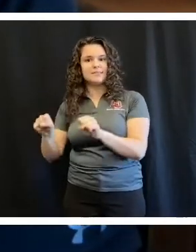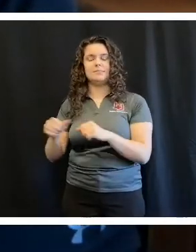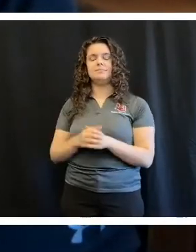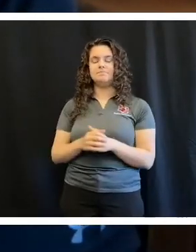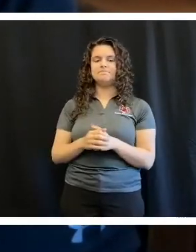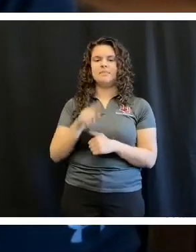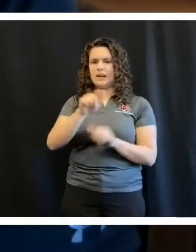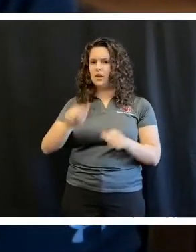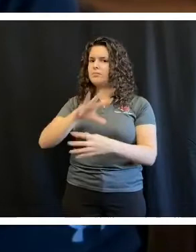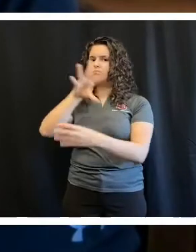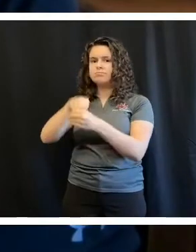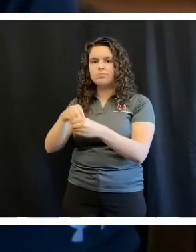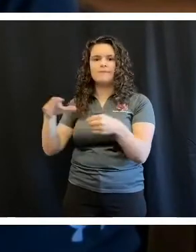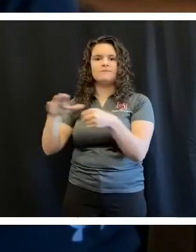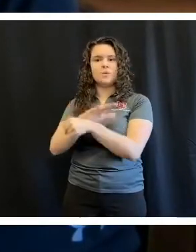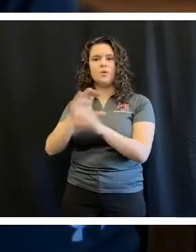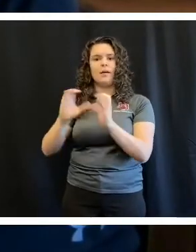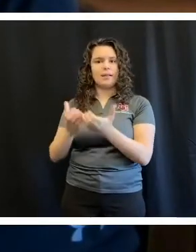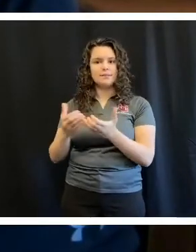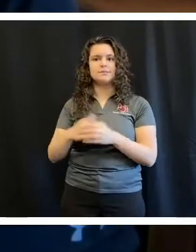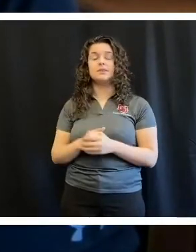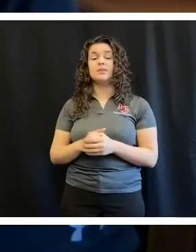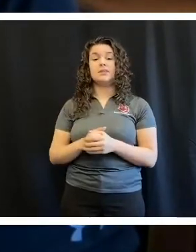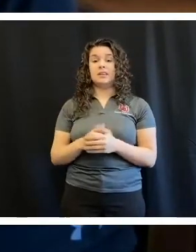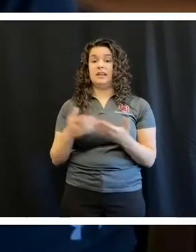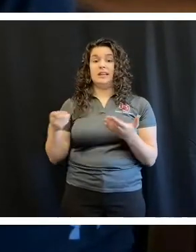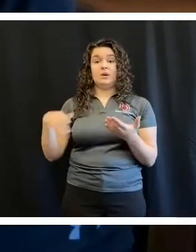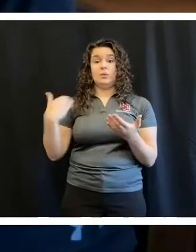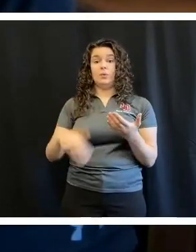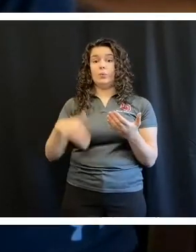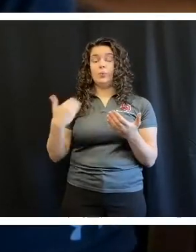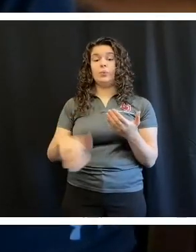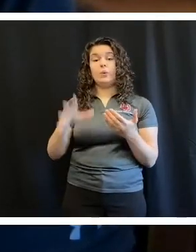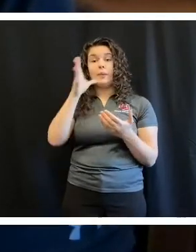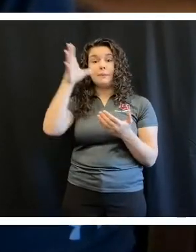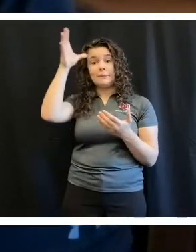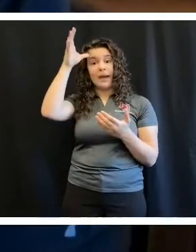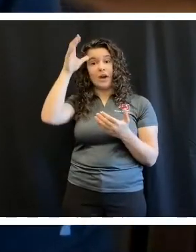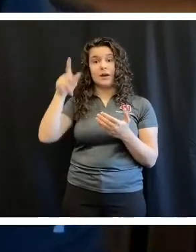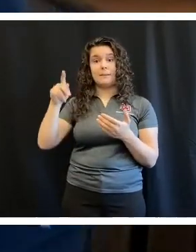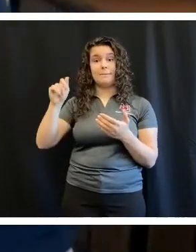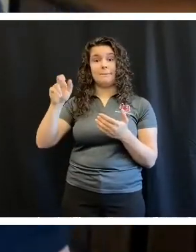They somehow were able to get all the parent packs up online in English and Spanish.